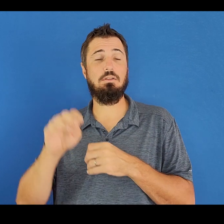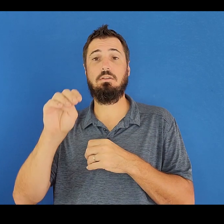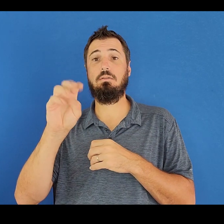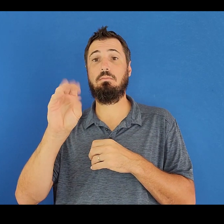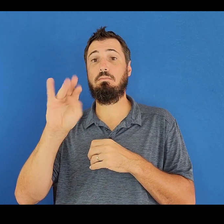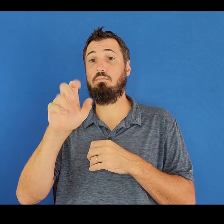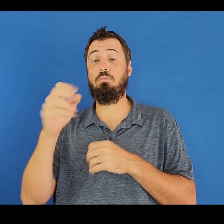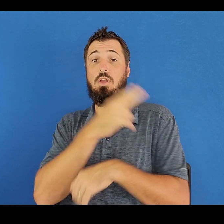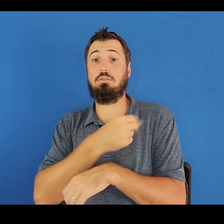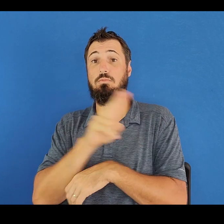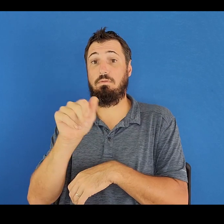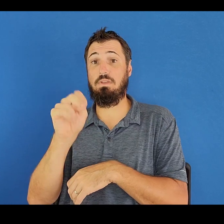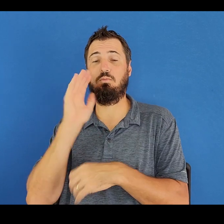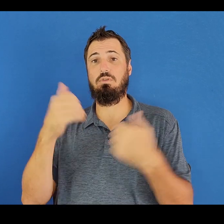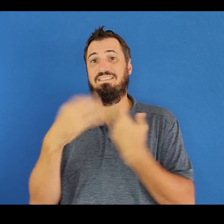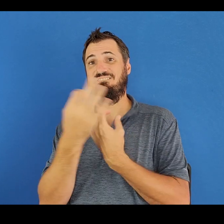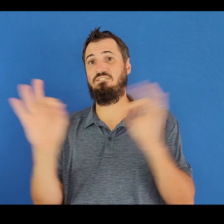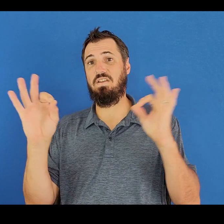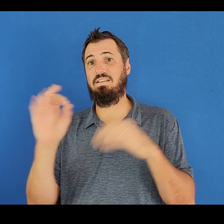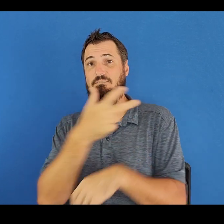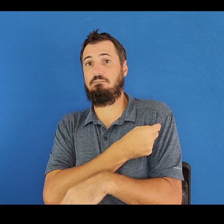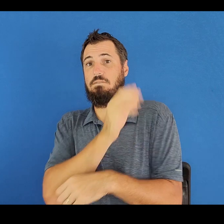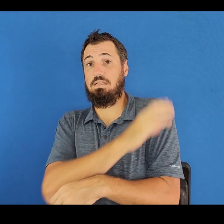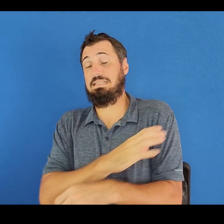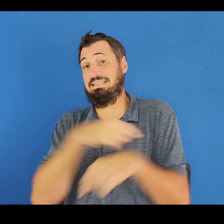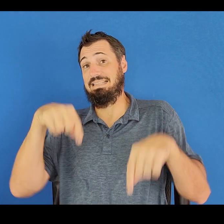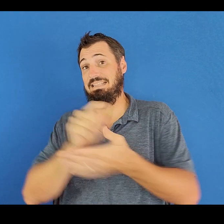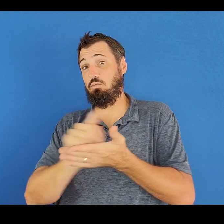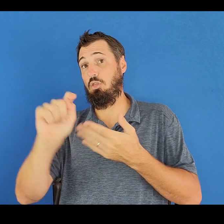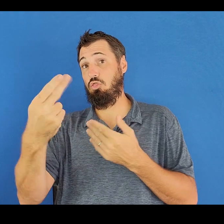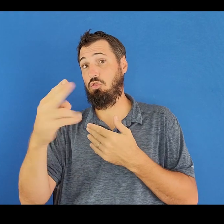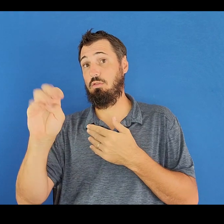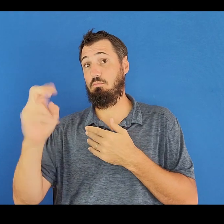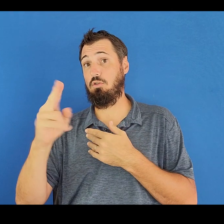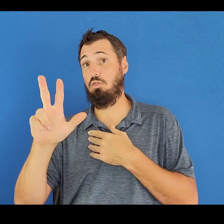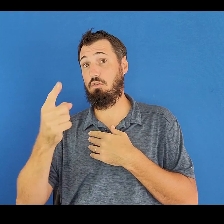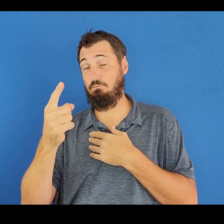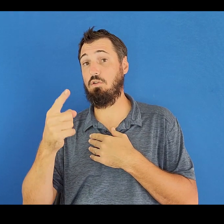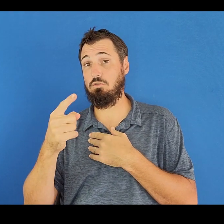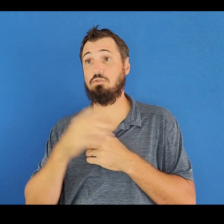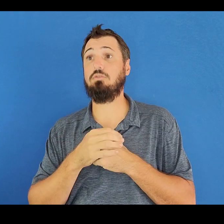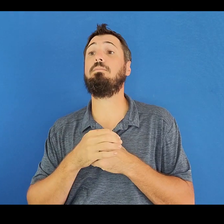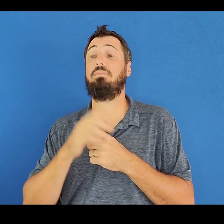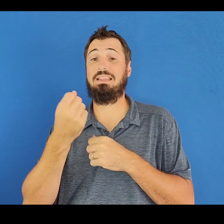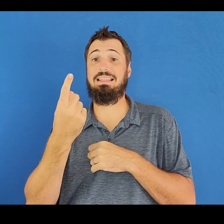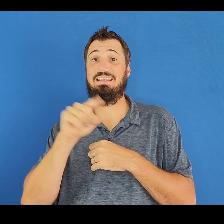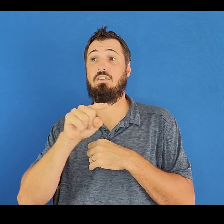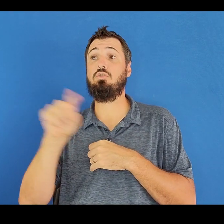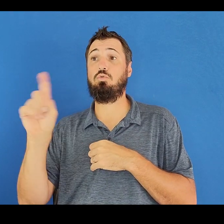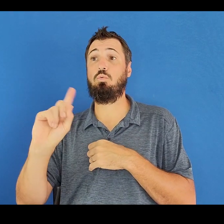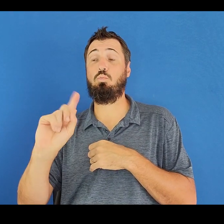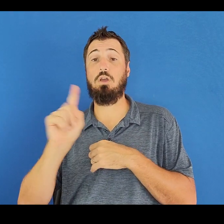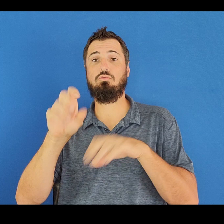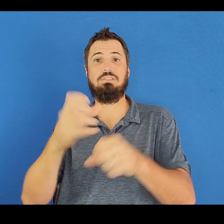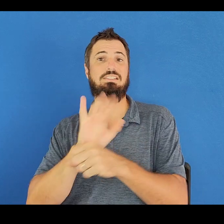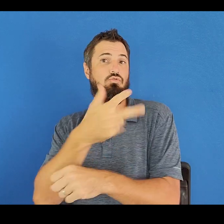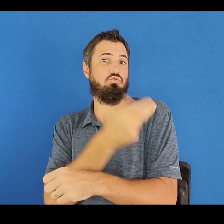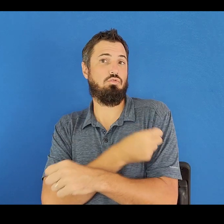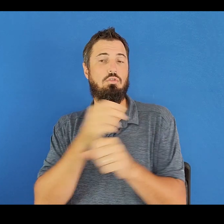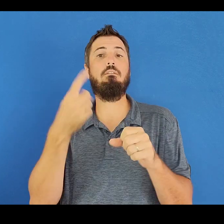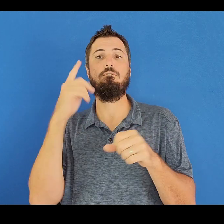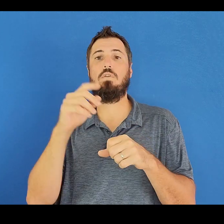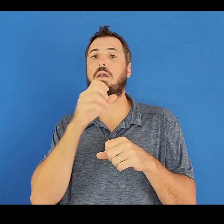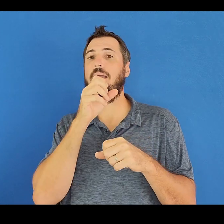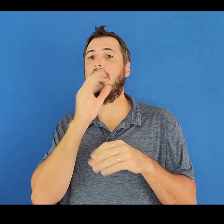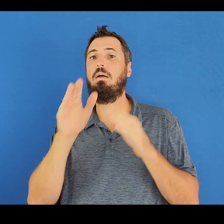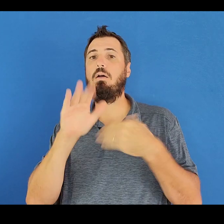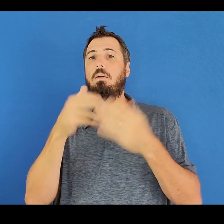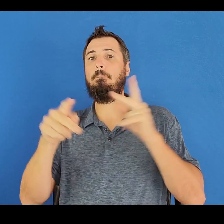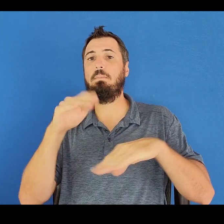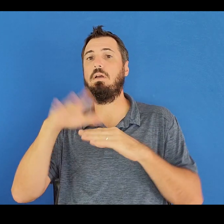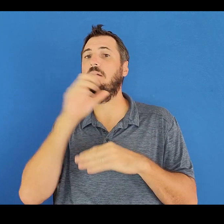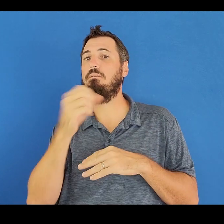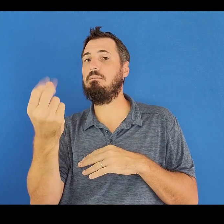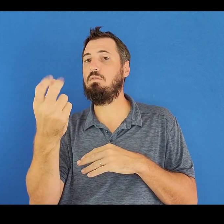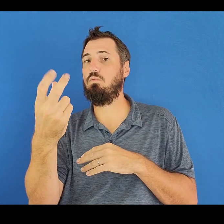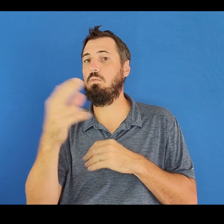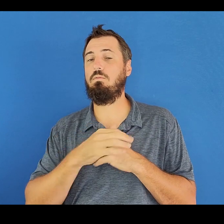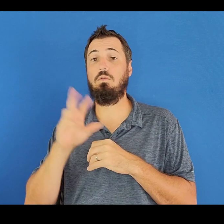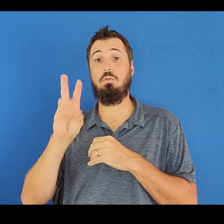The mobile hospital vaccine van will hold a free vaccine clinic this Thursday, March 31 at the Hanalei Neighborhood Center from 11 a.m. to 1 p.m., open to ages 12 and older. Wilcox Medical